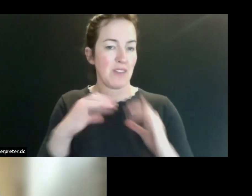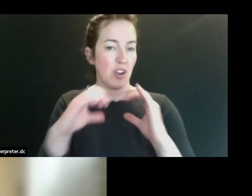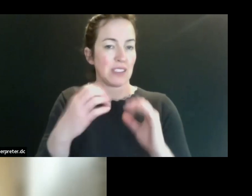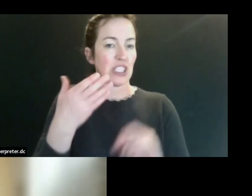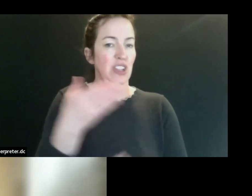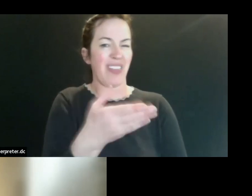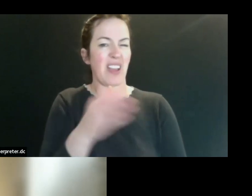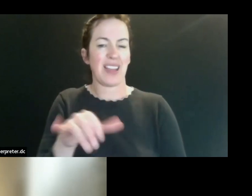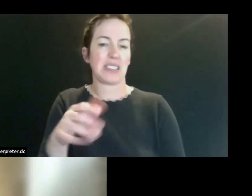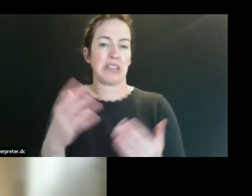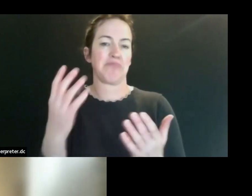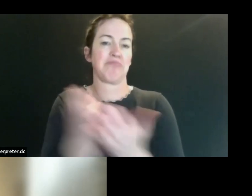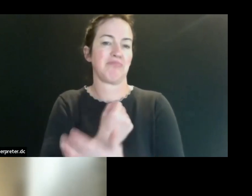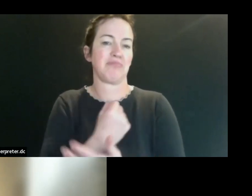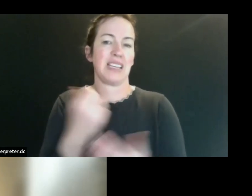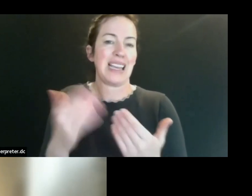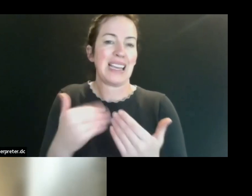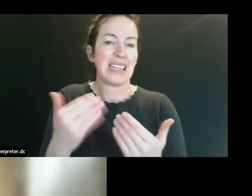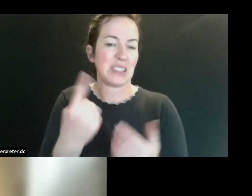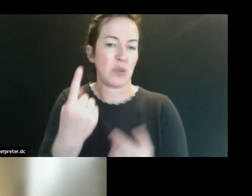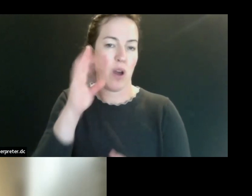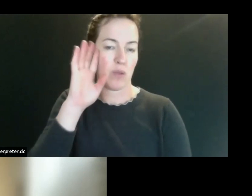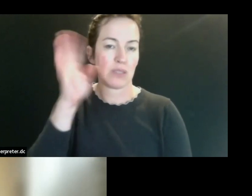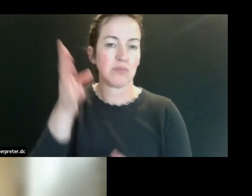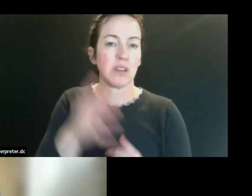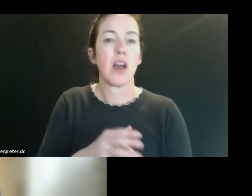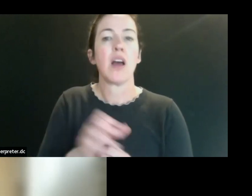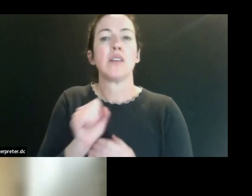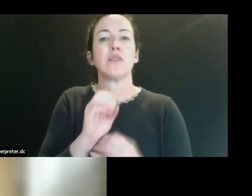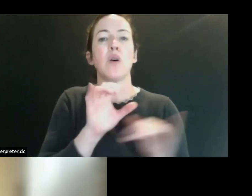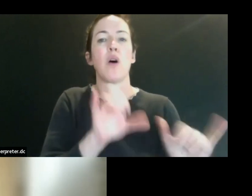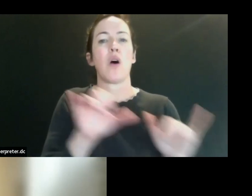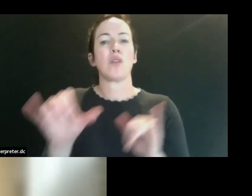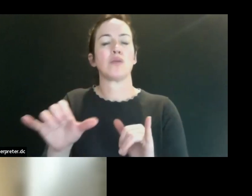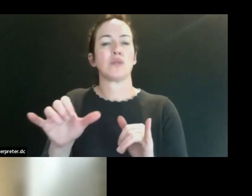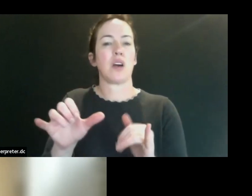a low-hanging fruit that we came up with. We also advocated for hybrid meetings, but